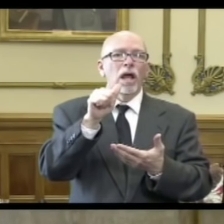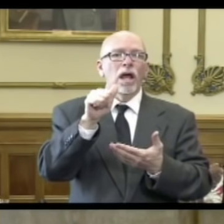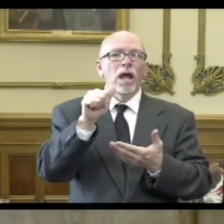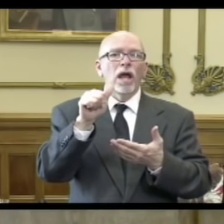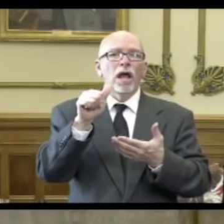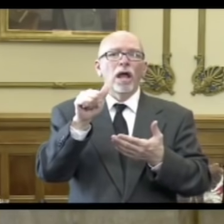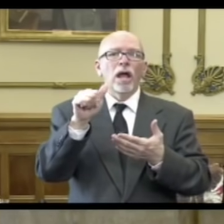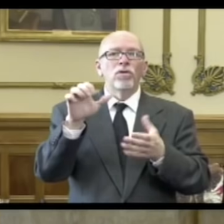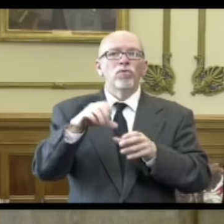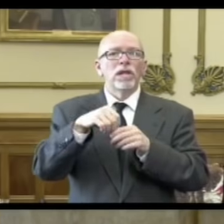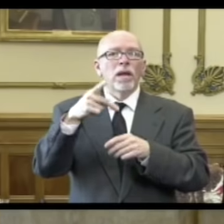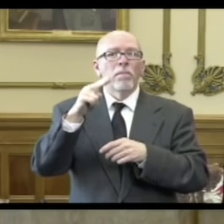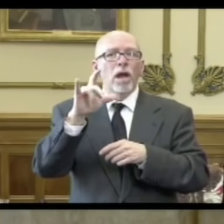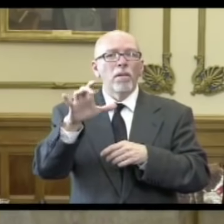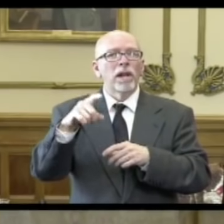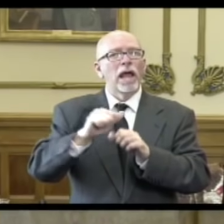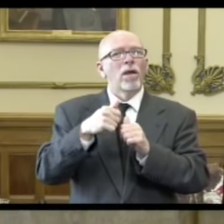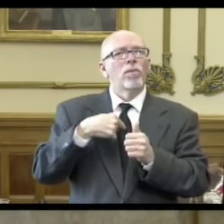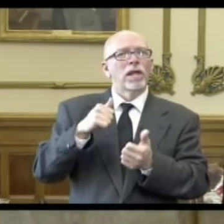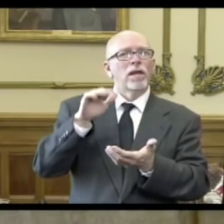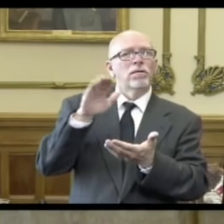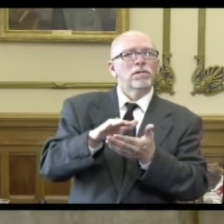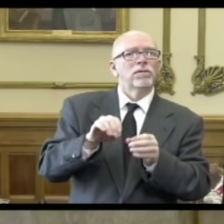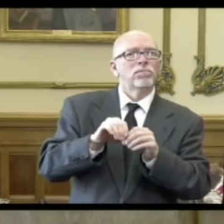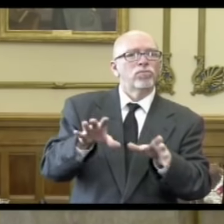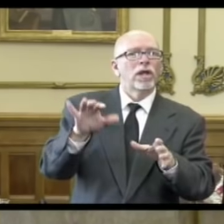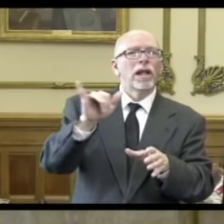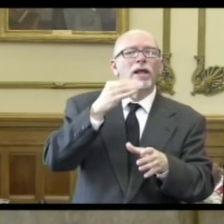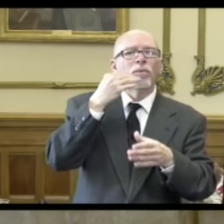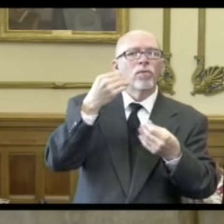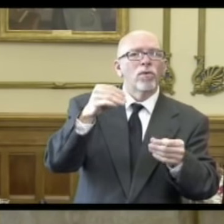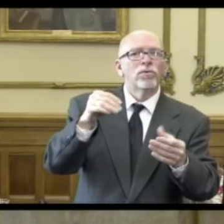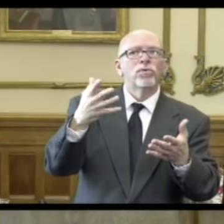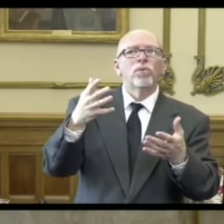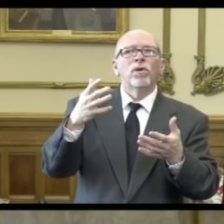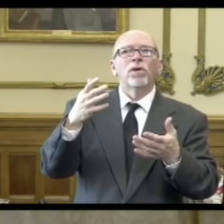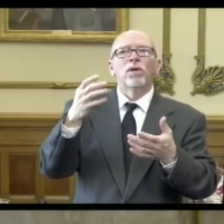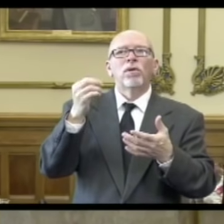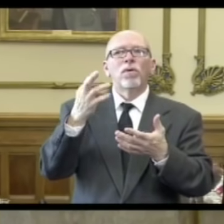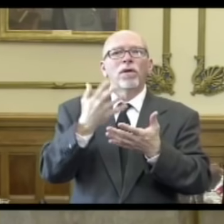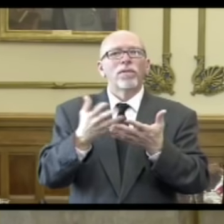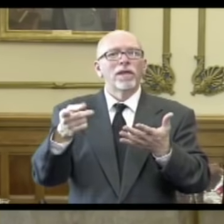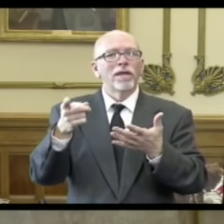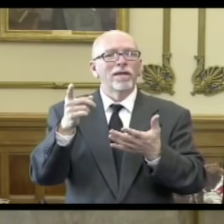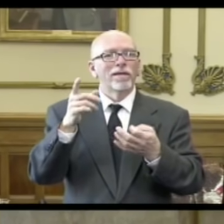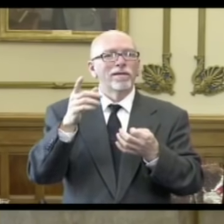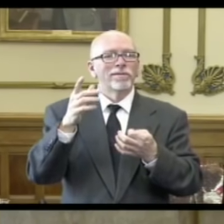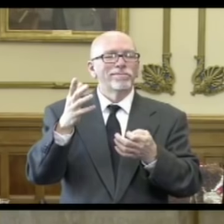AND THEN RECENTLY THE CDC SAID IT WASN'T NECESSARY PEOPLE WORK WASN'T PUBLIC. I WAS WONDERING ABOUT SOMETHING YOU'RE RECOMMENDING PEOPLE NOT